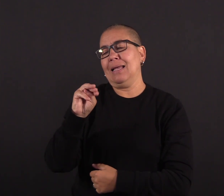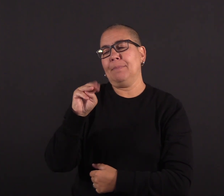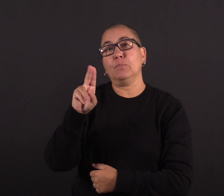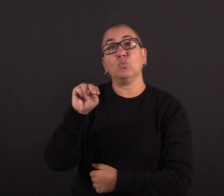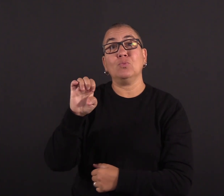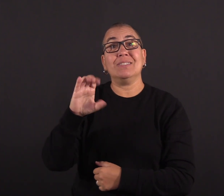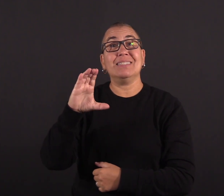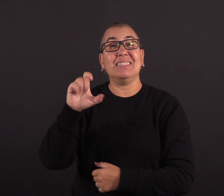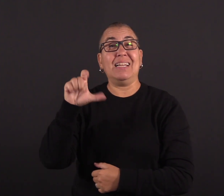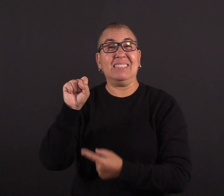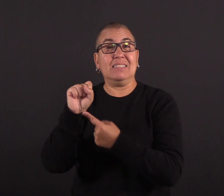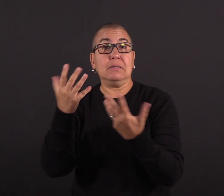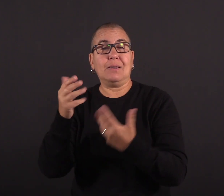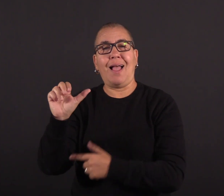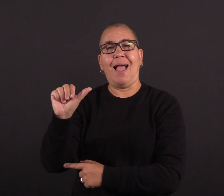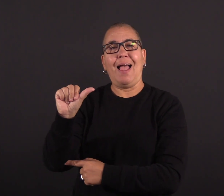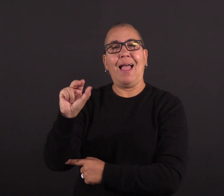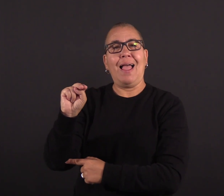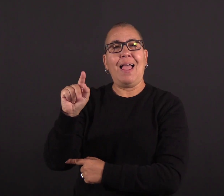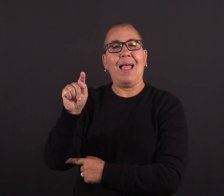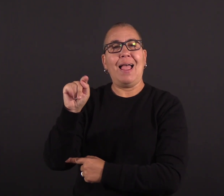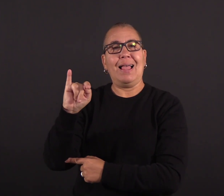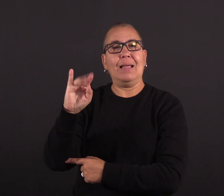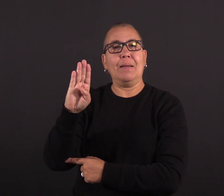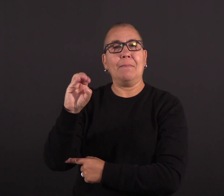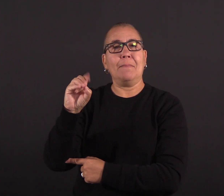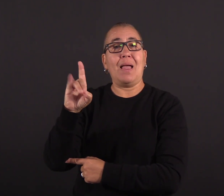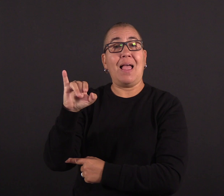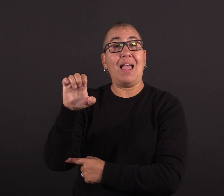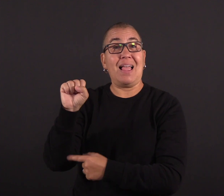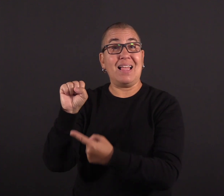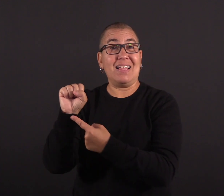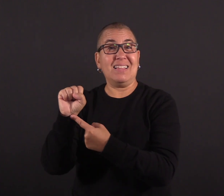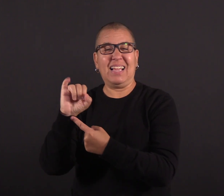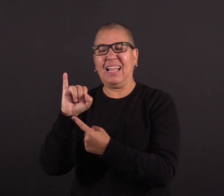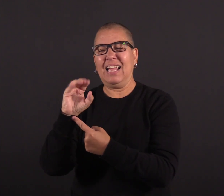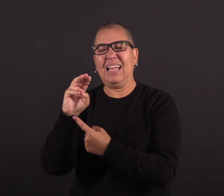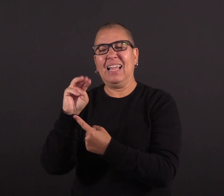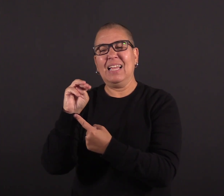Questions remain about the actual protection impact, and this study is small,